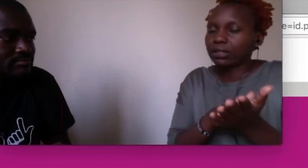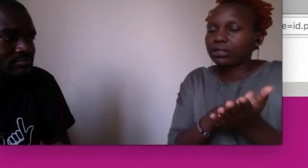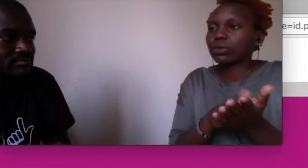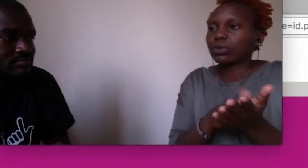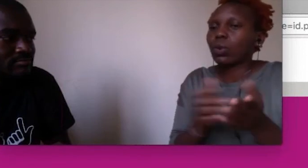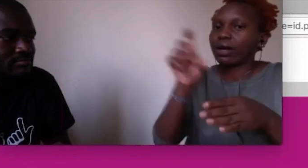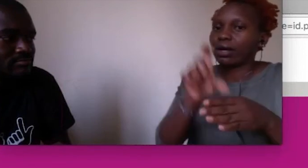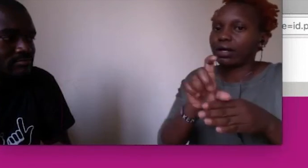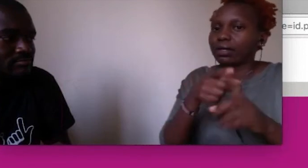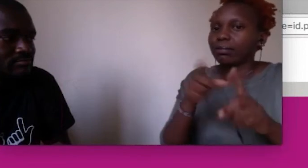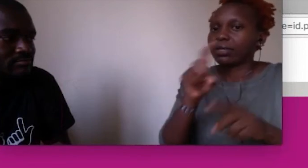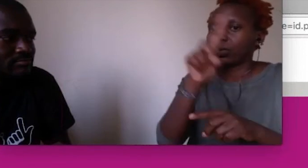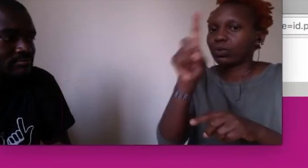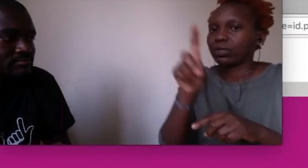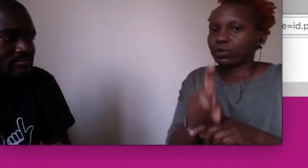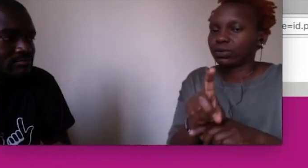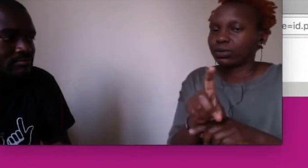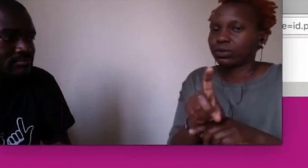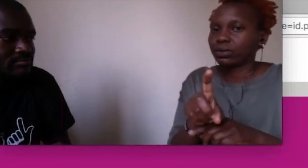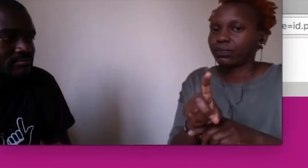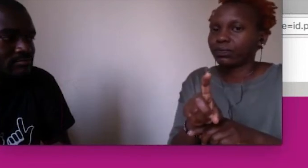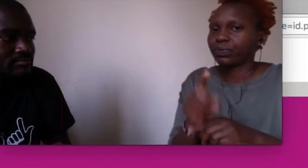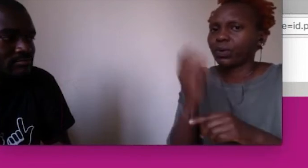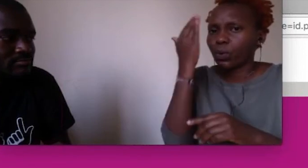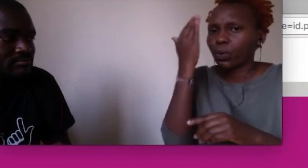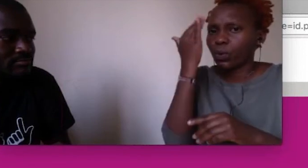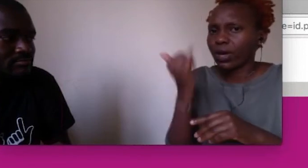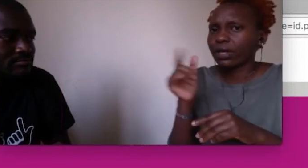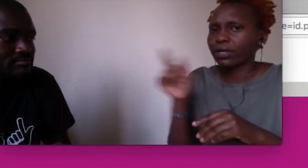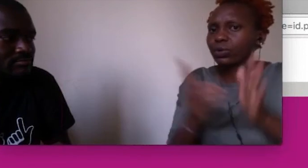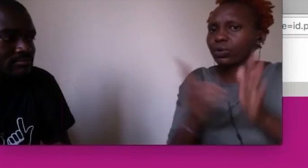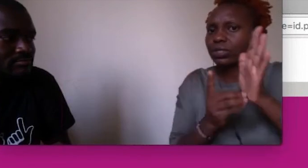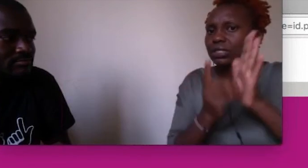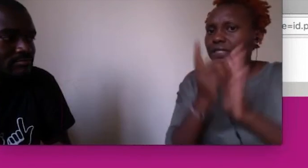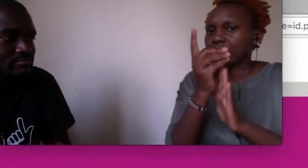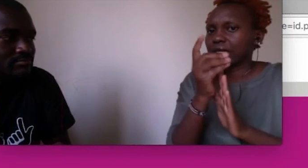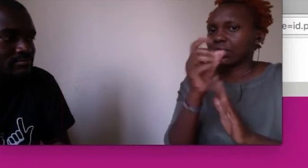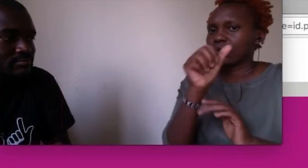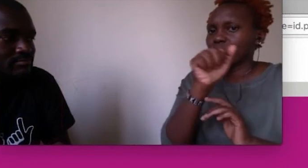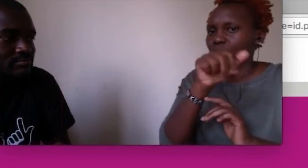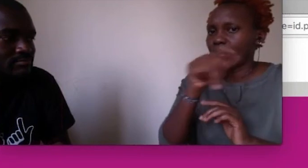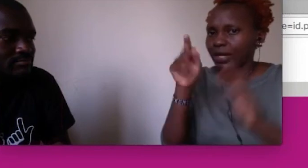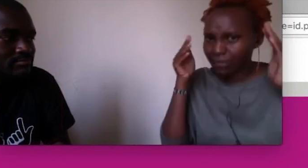but the question was what made you decide to make an app specific to sexual health?